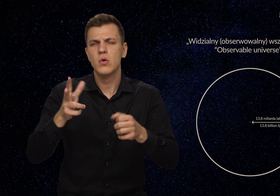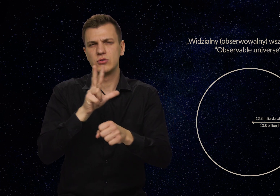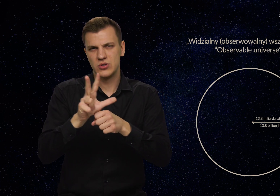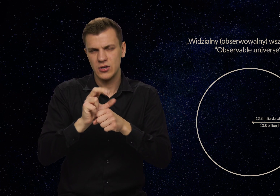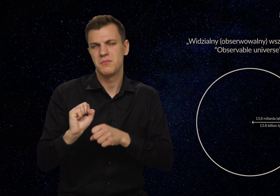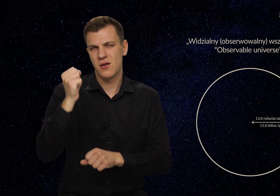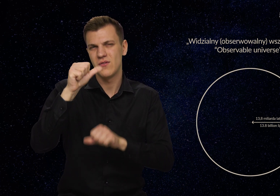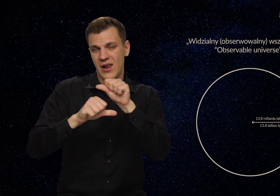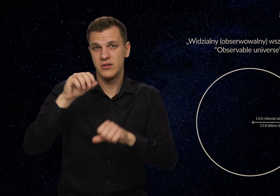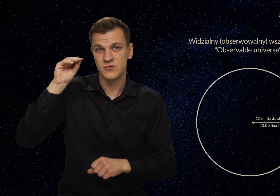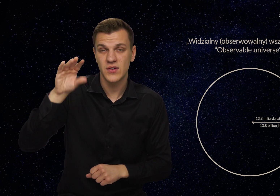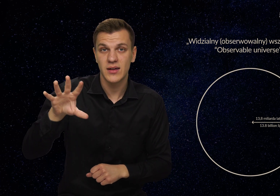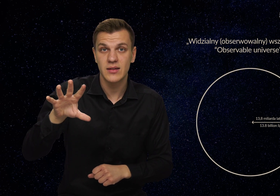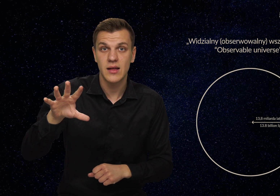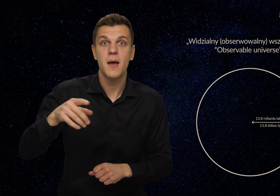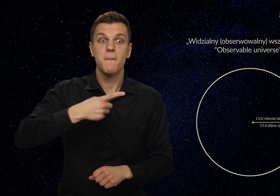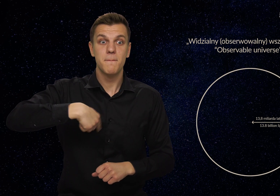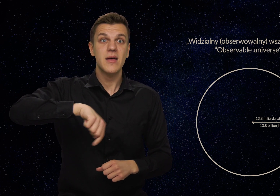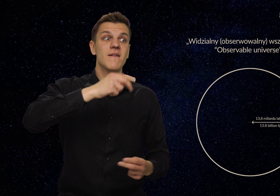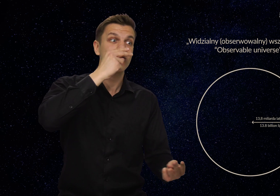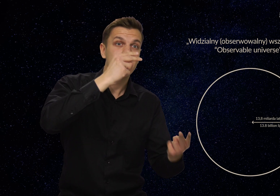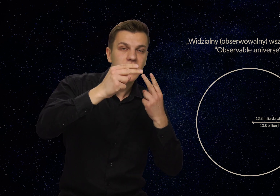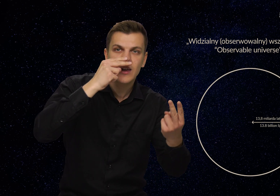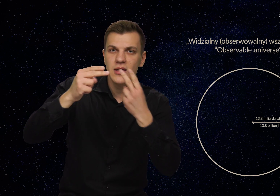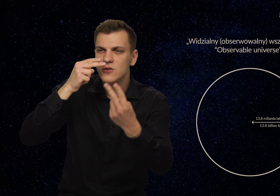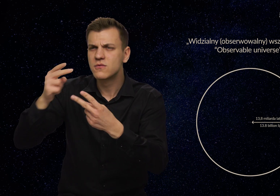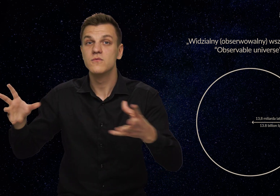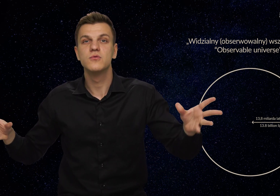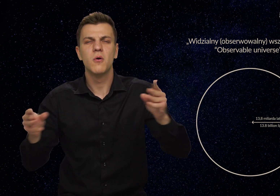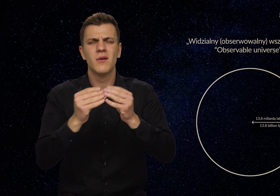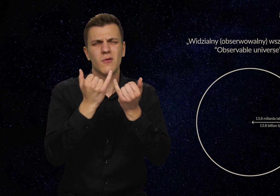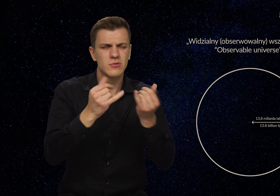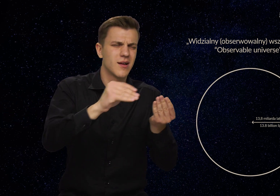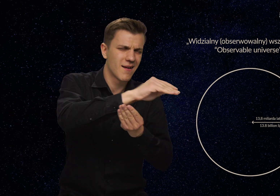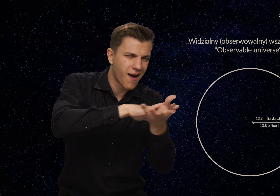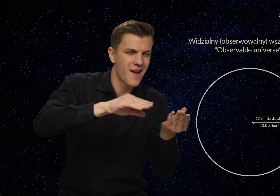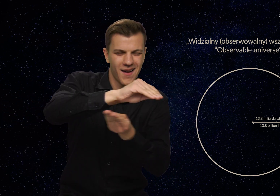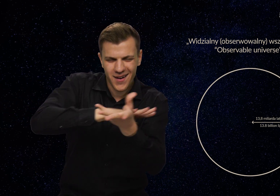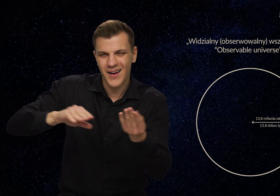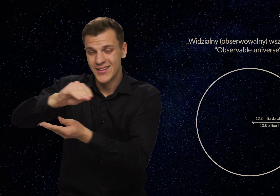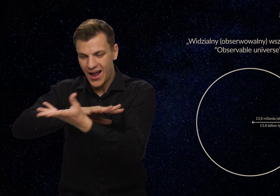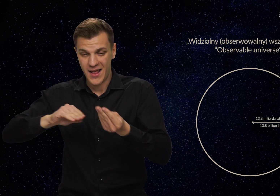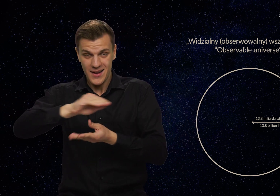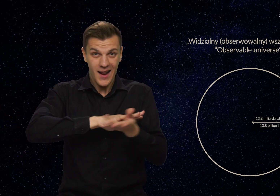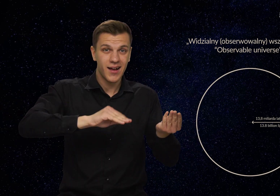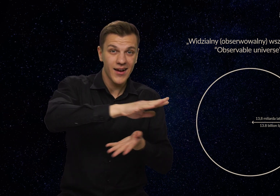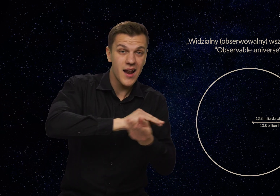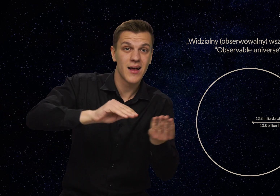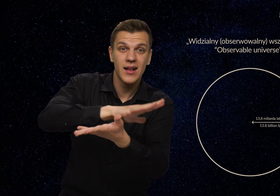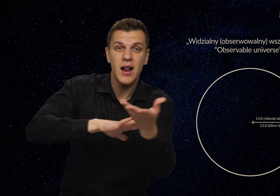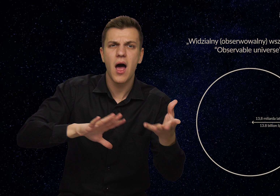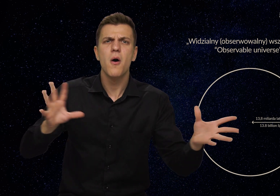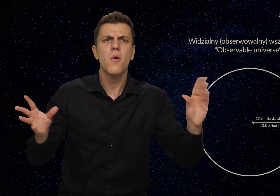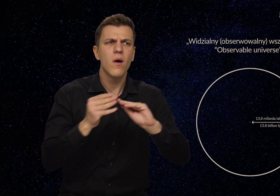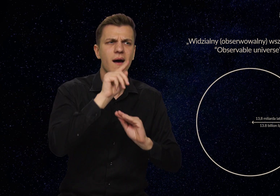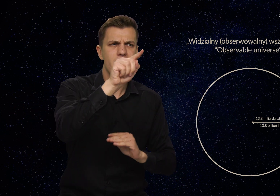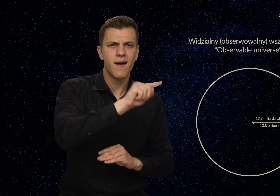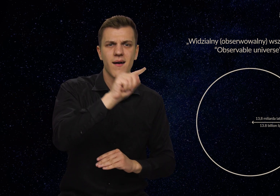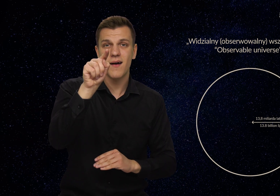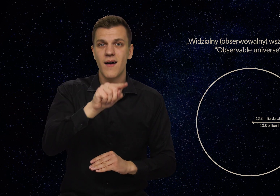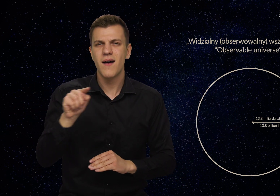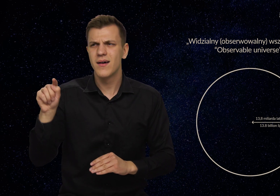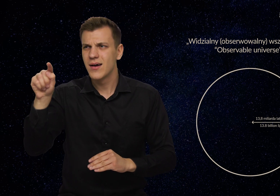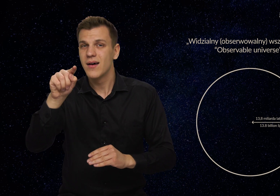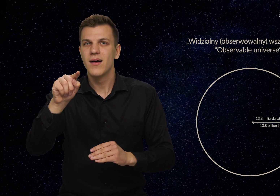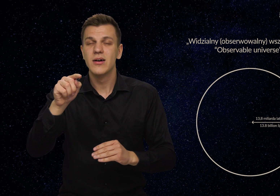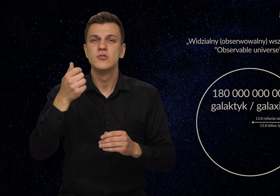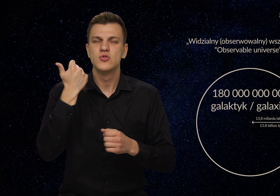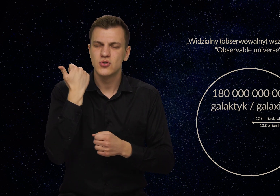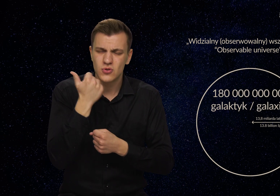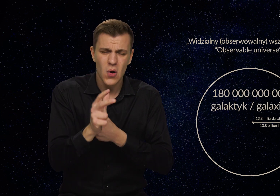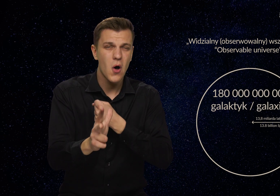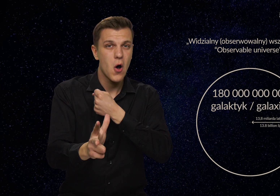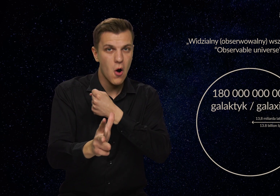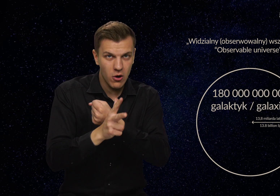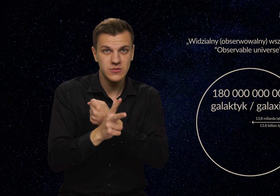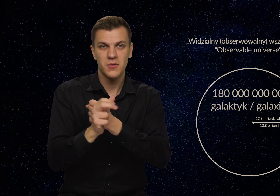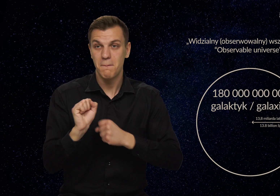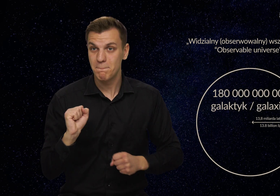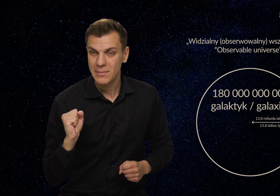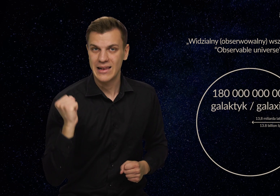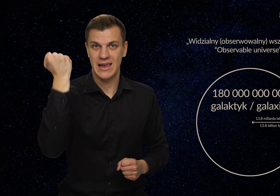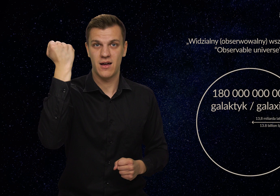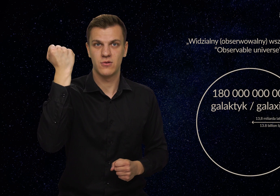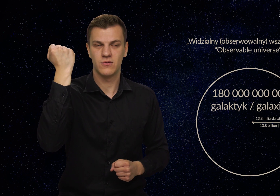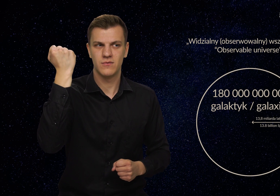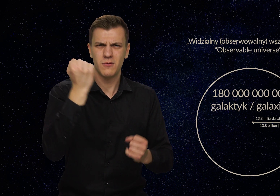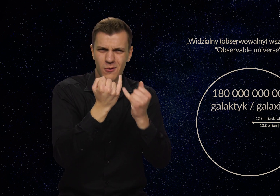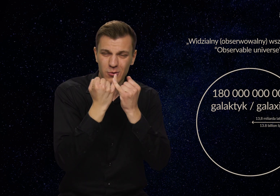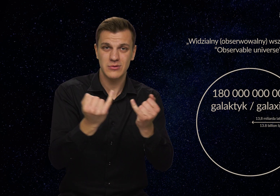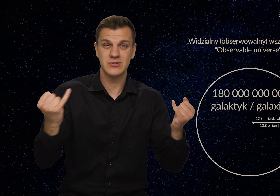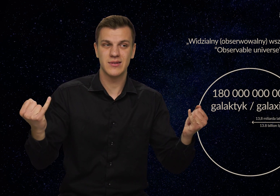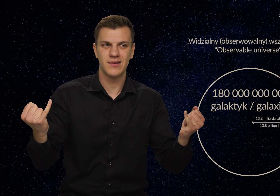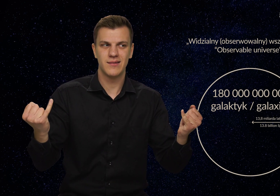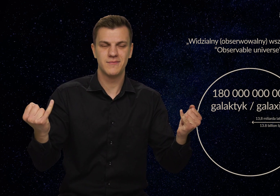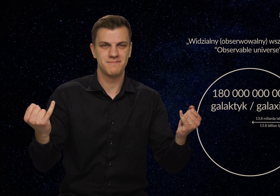there are 180,000,000,000,000 galaxies!